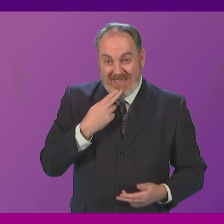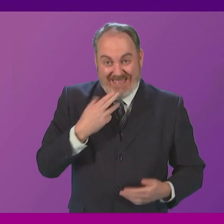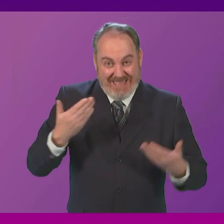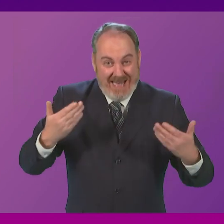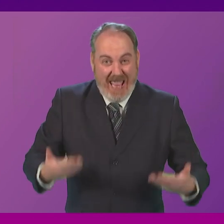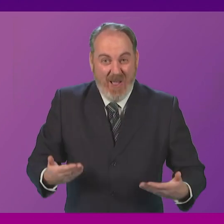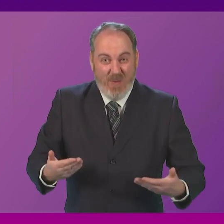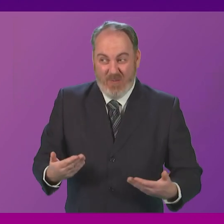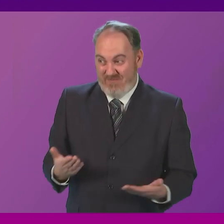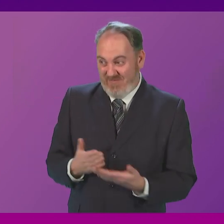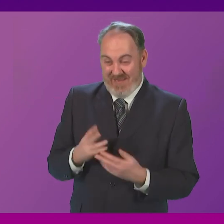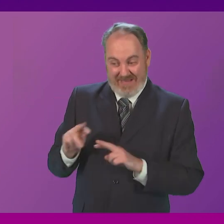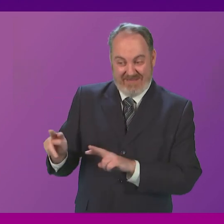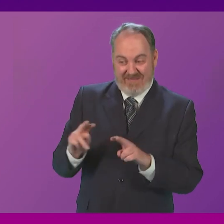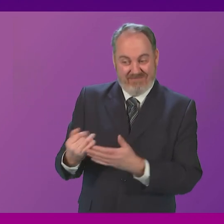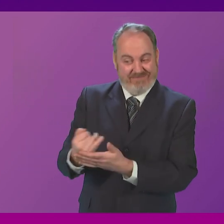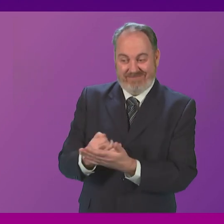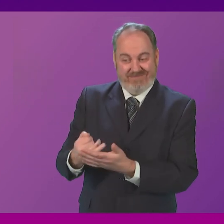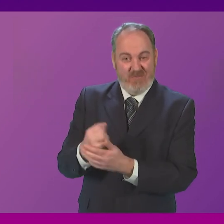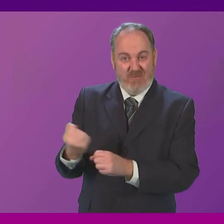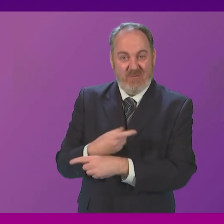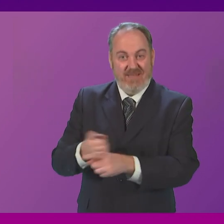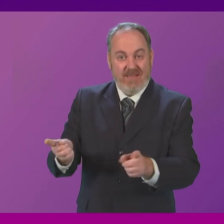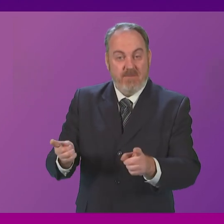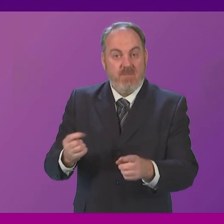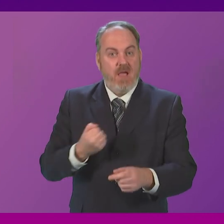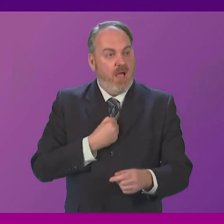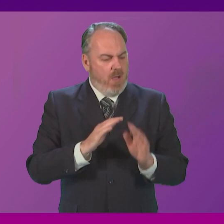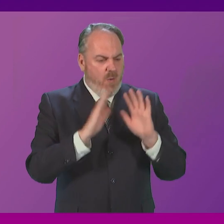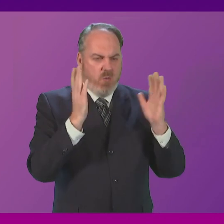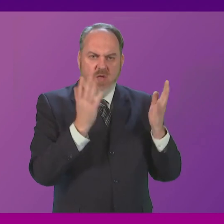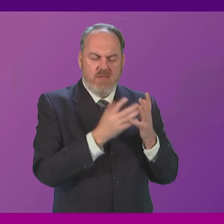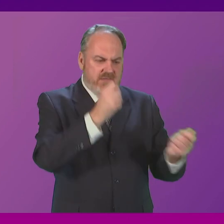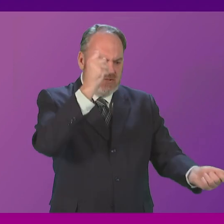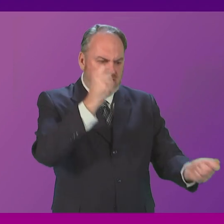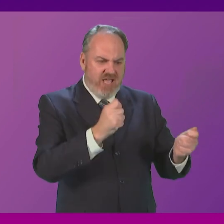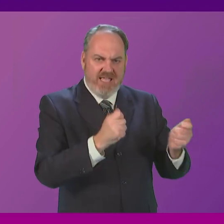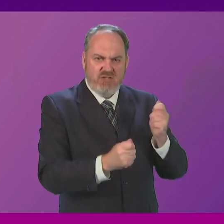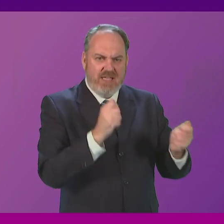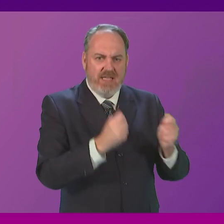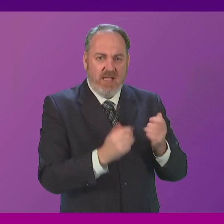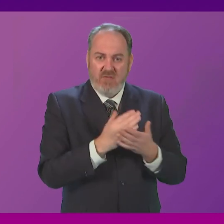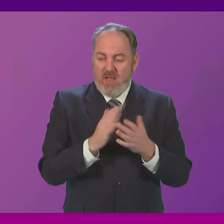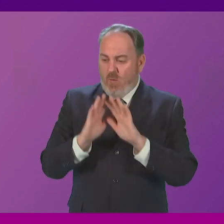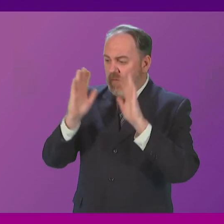now? Our world is changing. Scotland faces big, international questions.